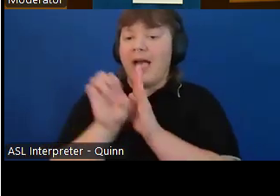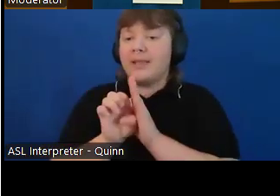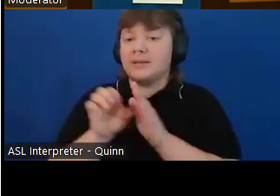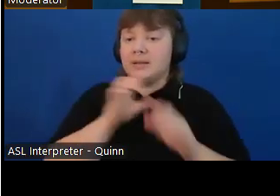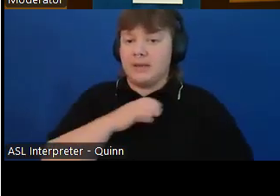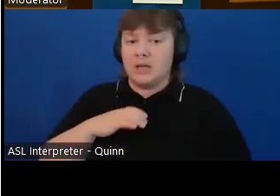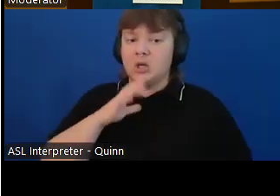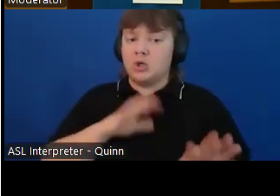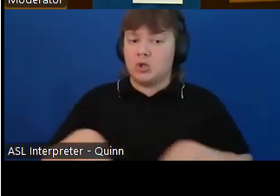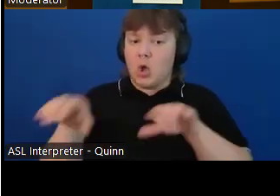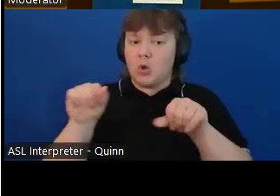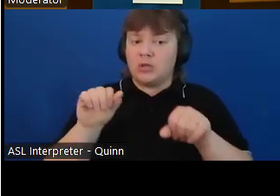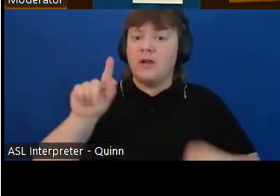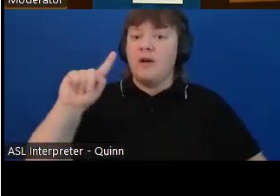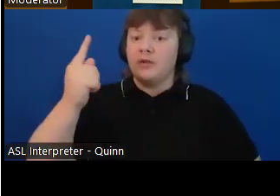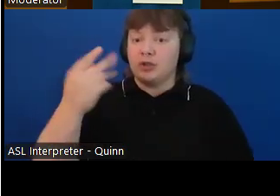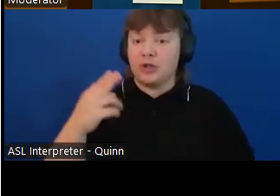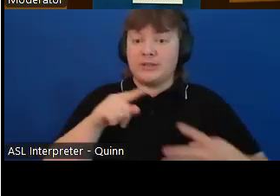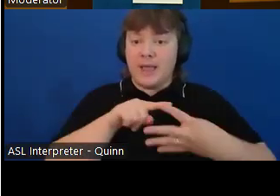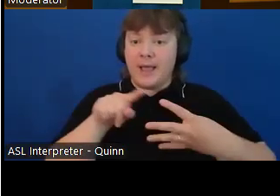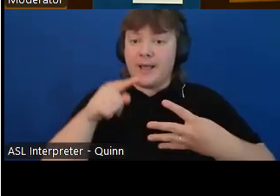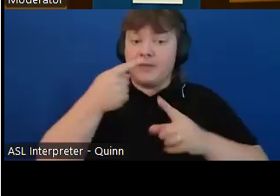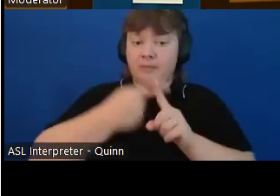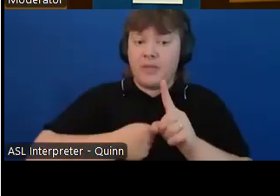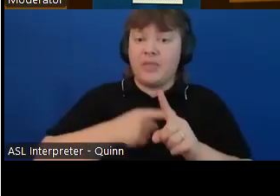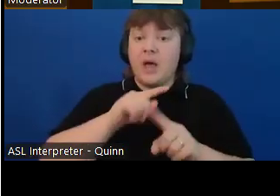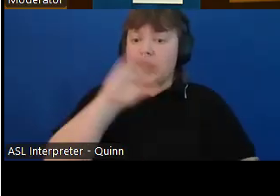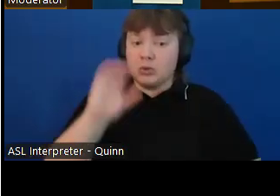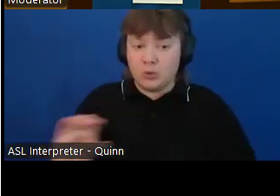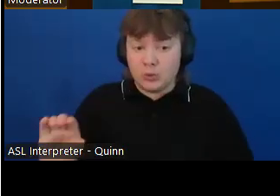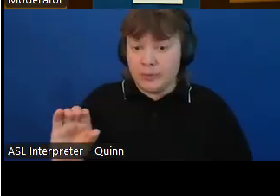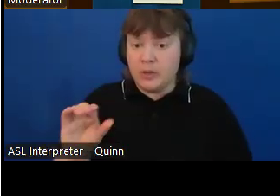Zoom for anyone who's interested who's engaged in the conversations worried about this struggling